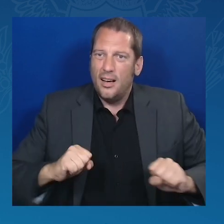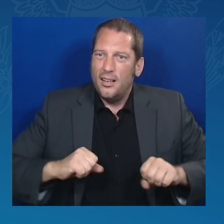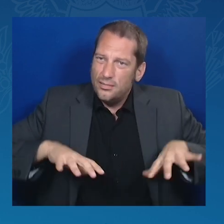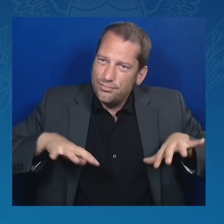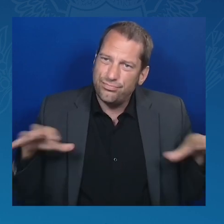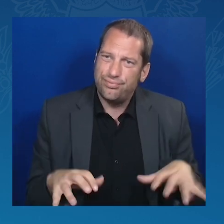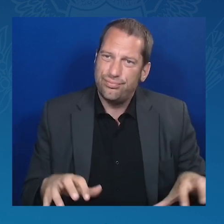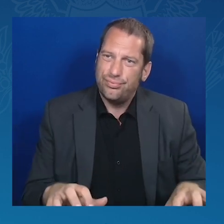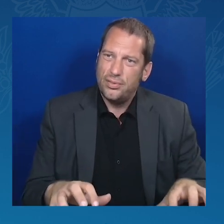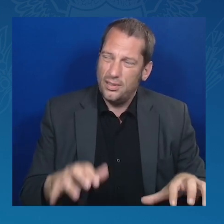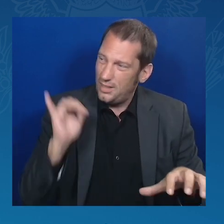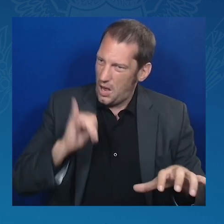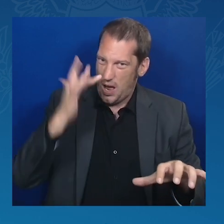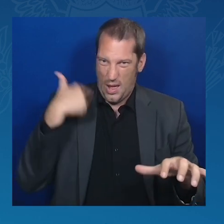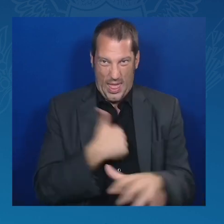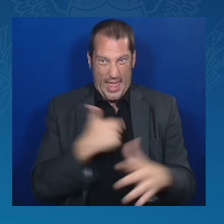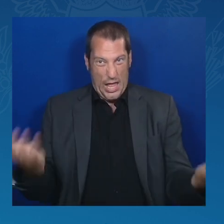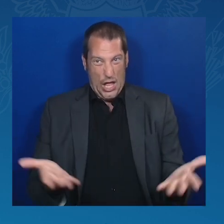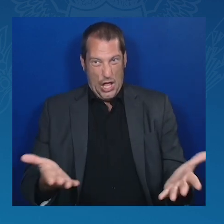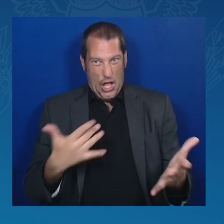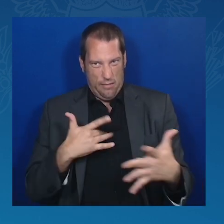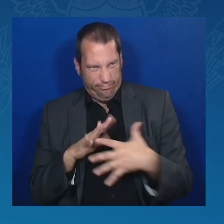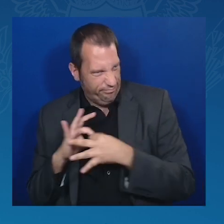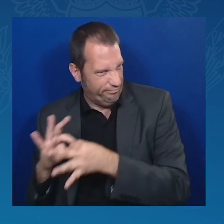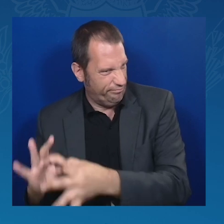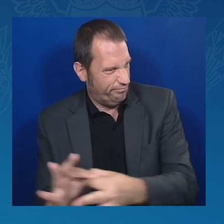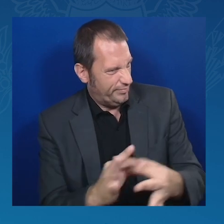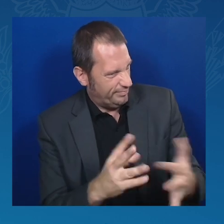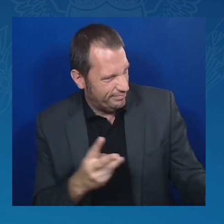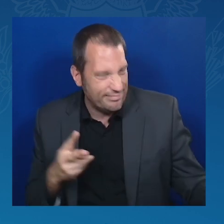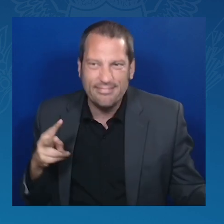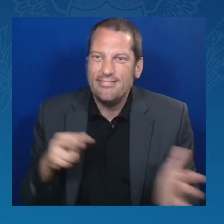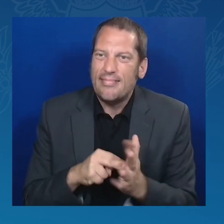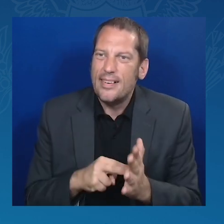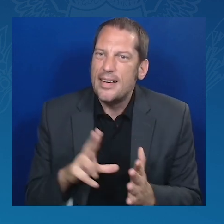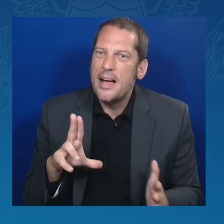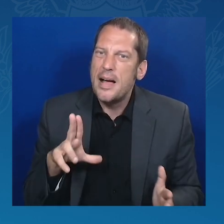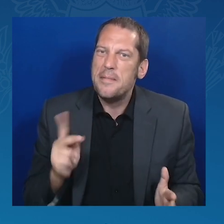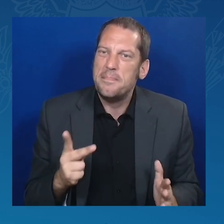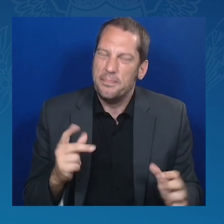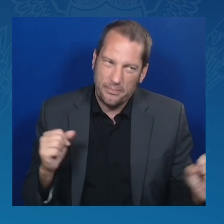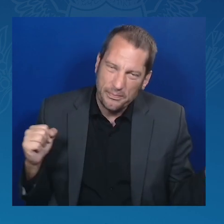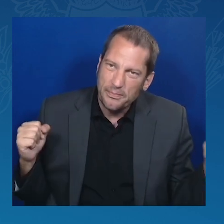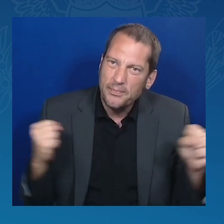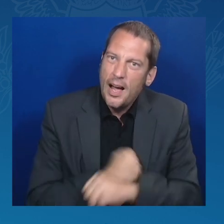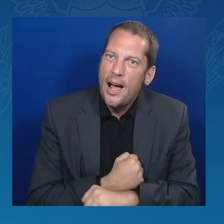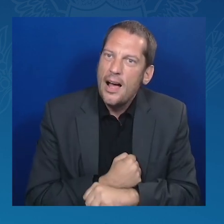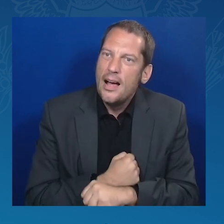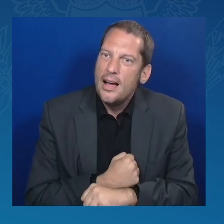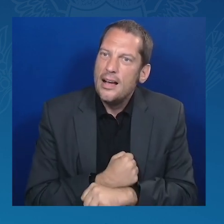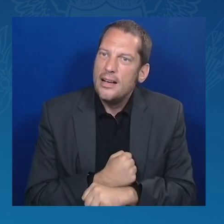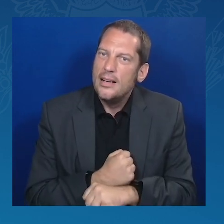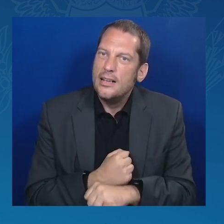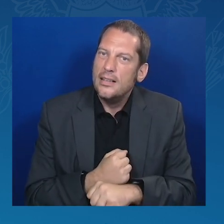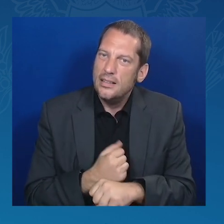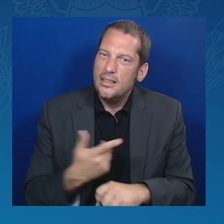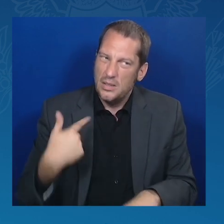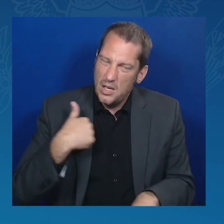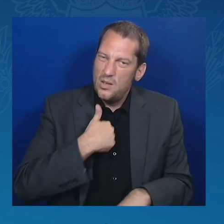you know what to fight for. We know what to fight for, and we're really good at fighting for the good stuff. That's what gives me hope.